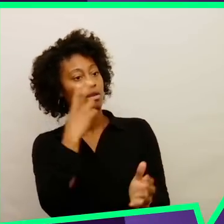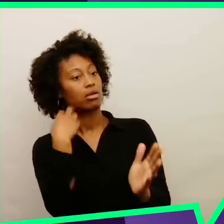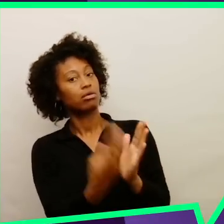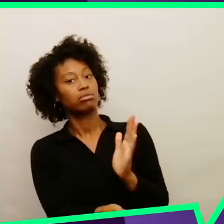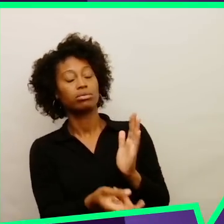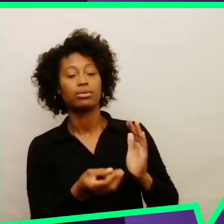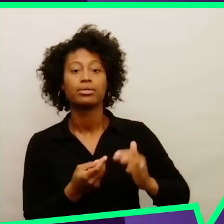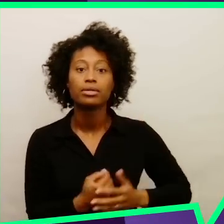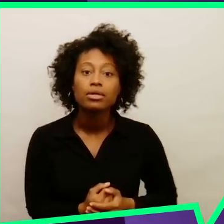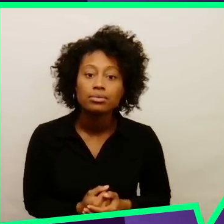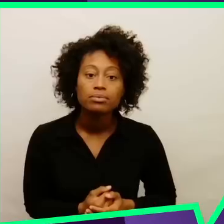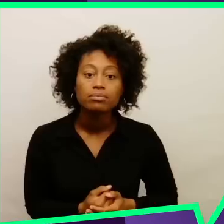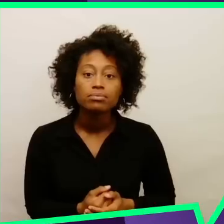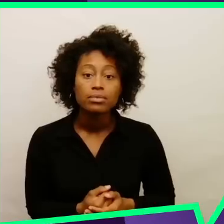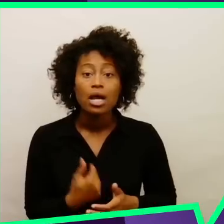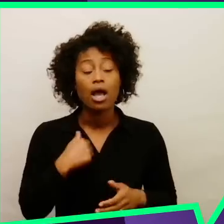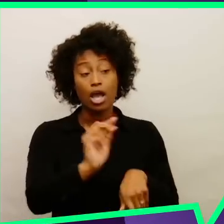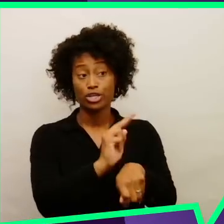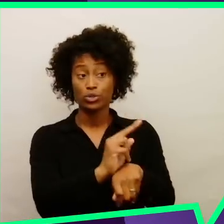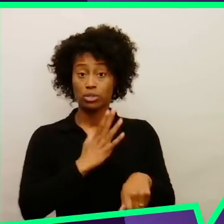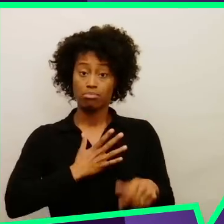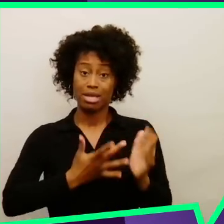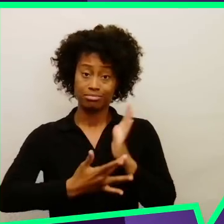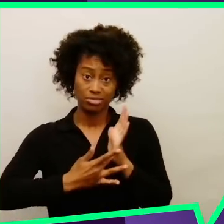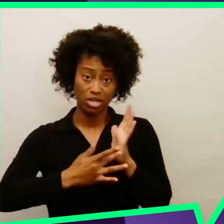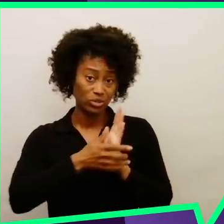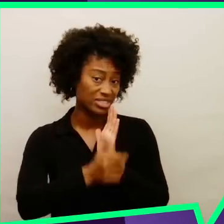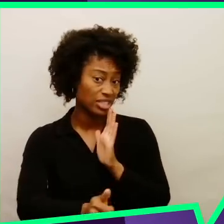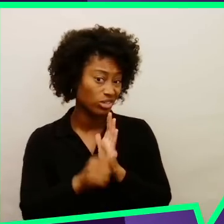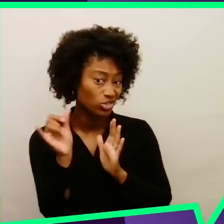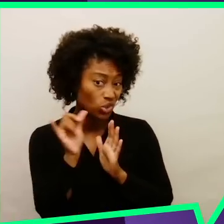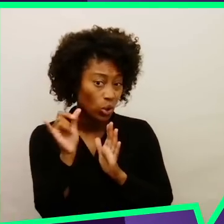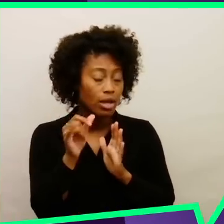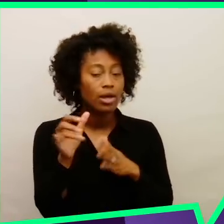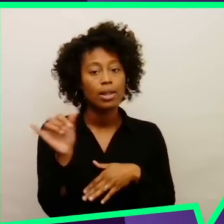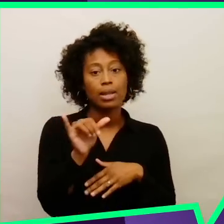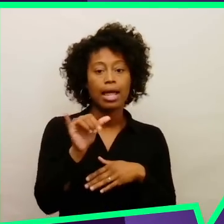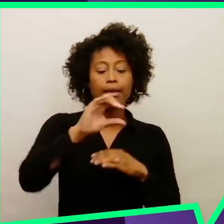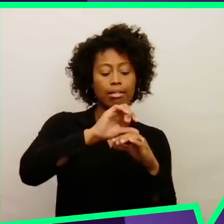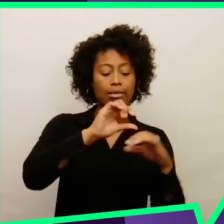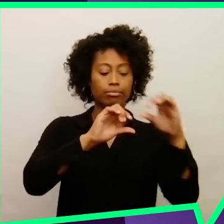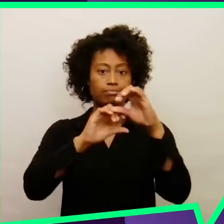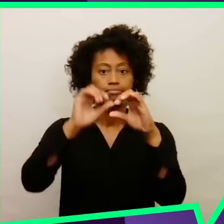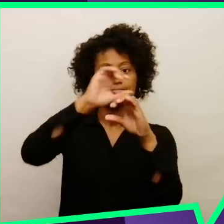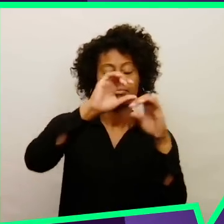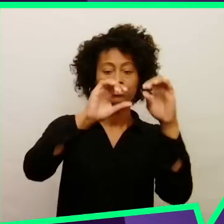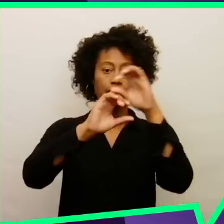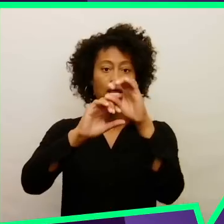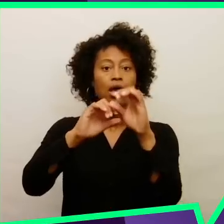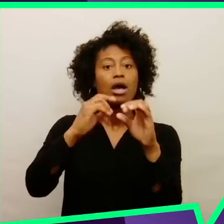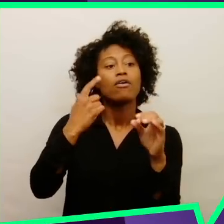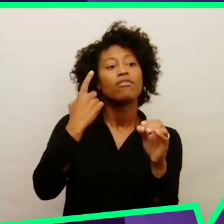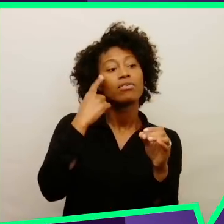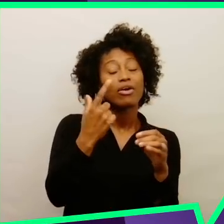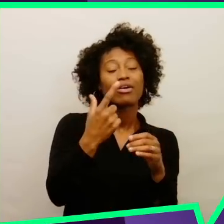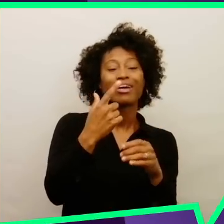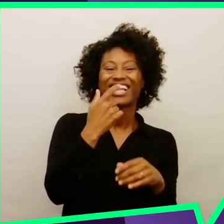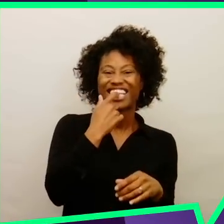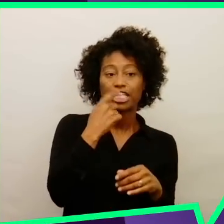I was able to use some of my technical skills, like layering glass for a pool. Basically going through the building challenges,